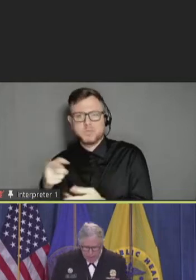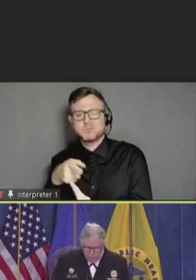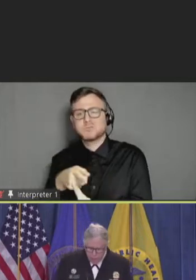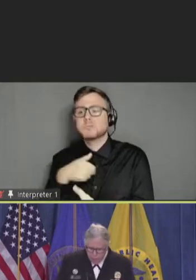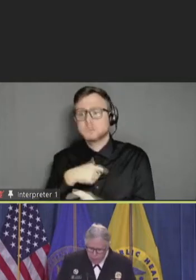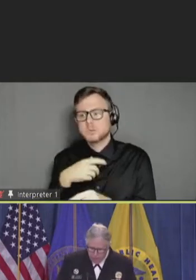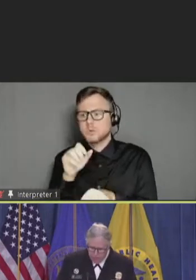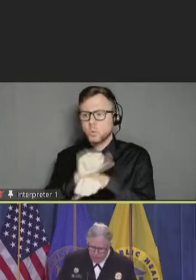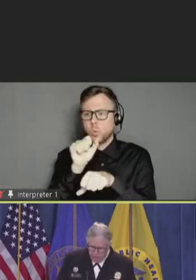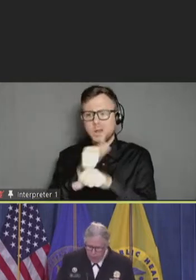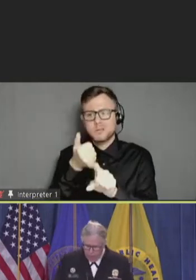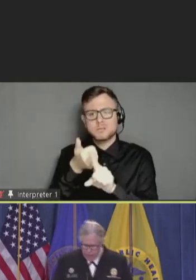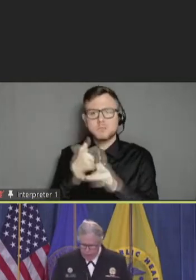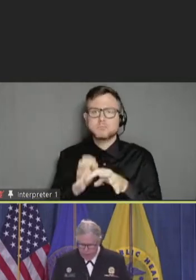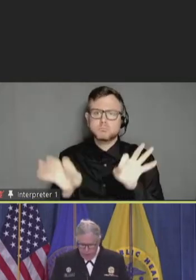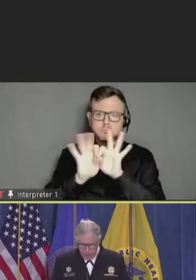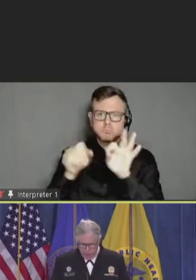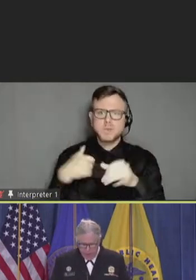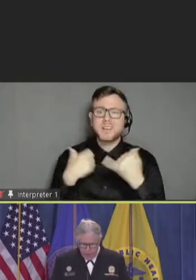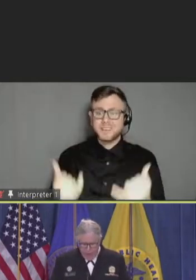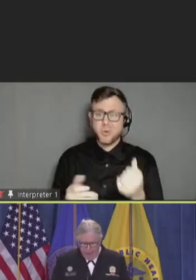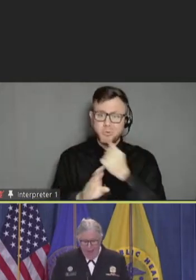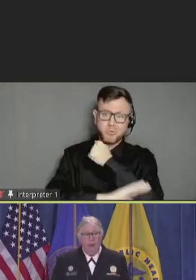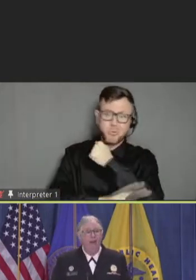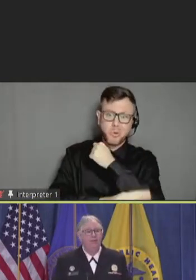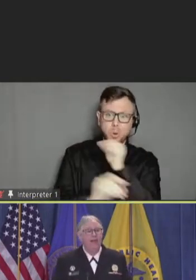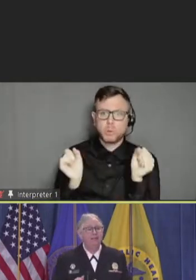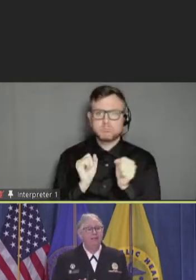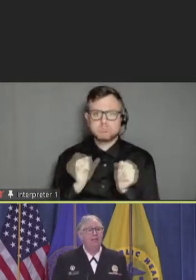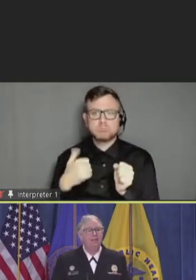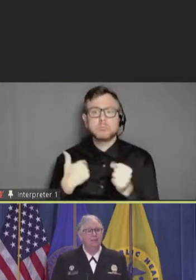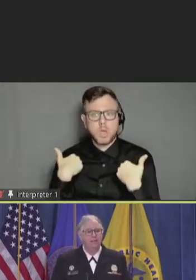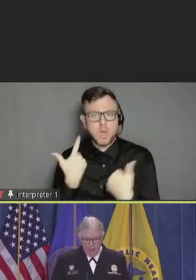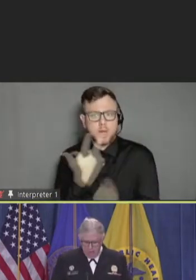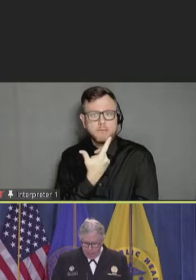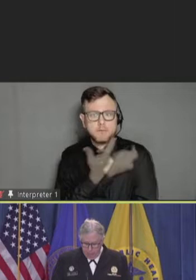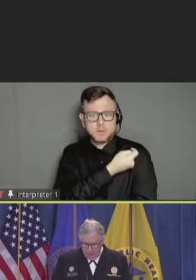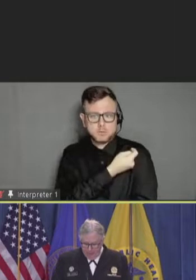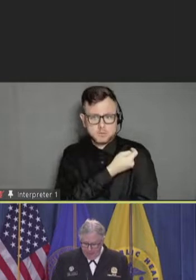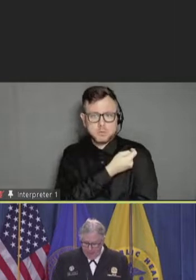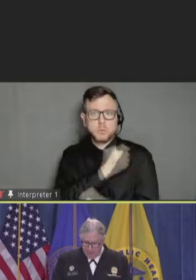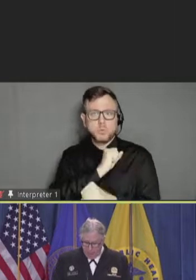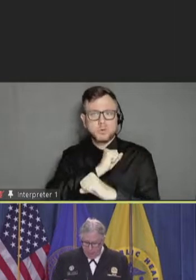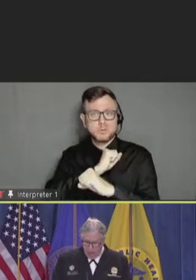As we move into the fall and winter, we now have vaccines that protect against the three